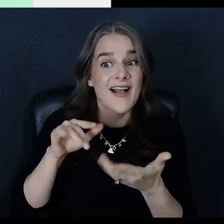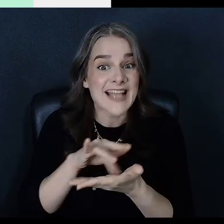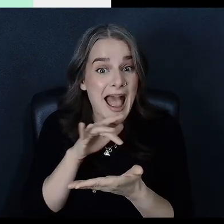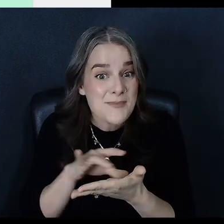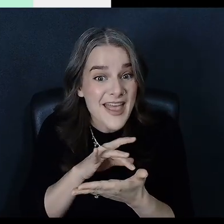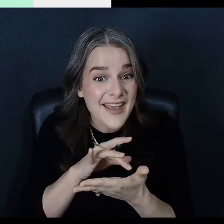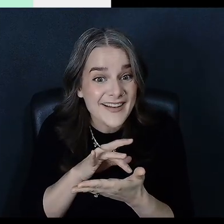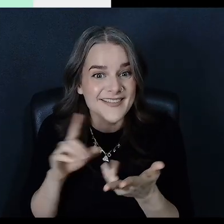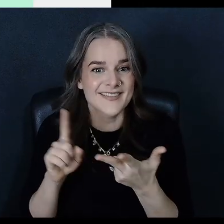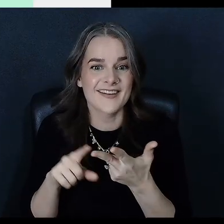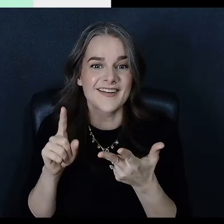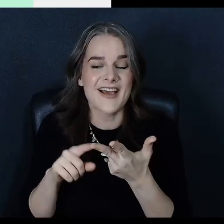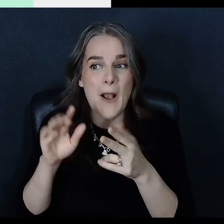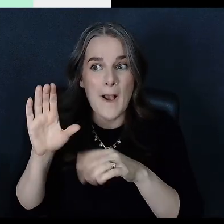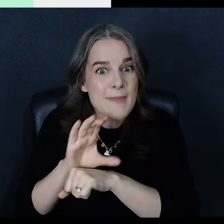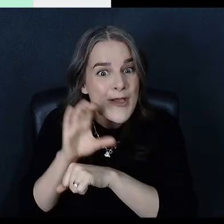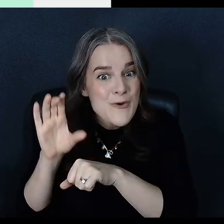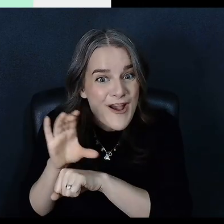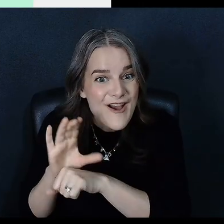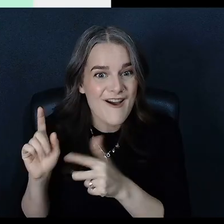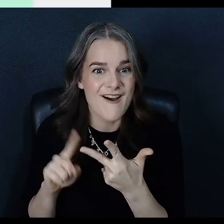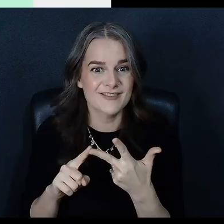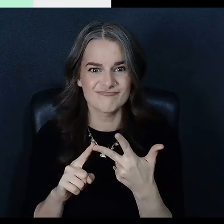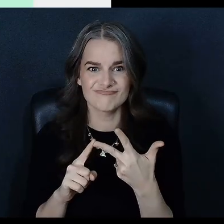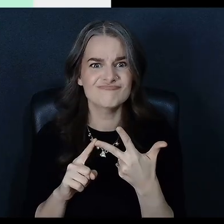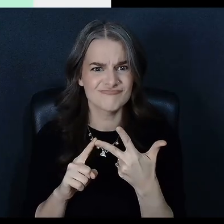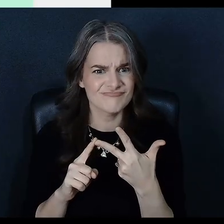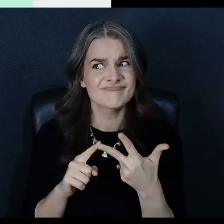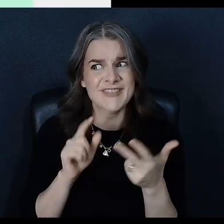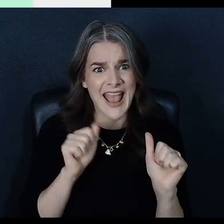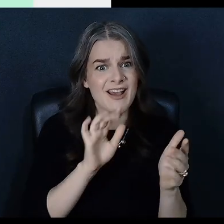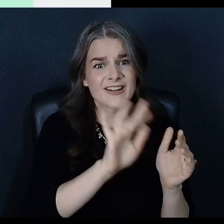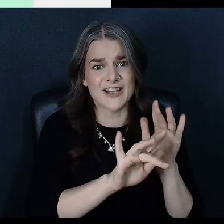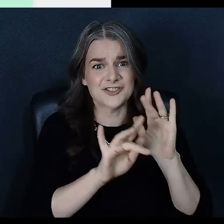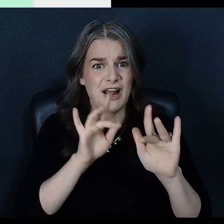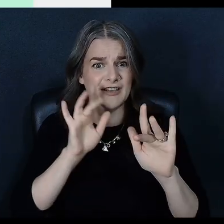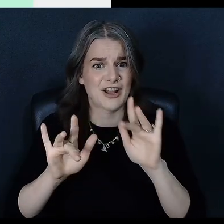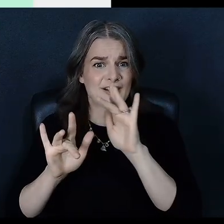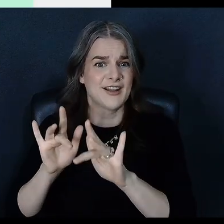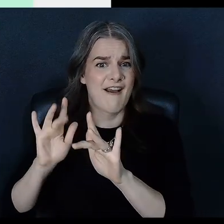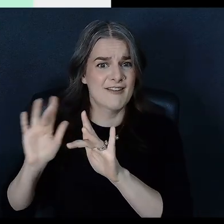all have touchscreens, so it didn't matter what I had. Touch is an option for access.